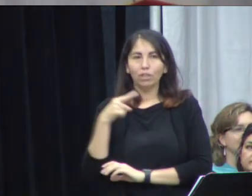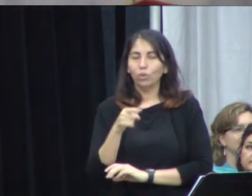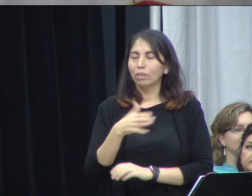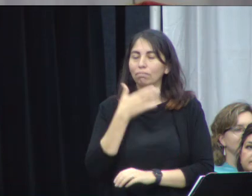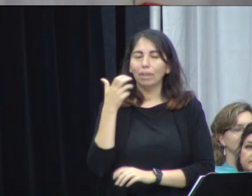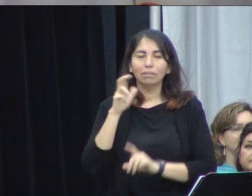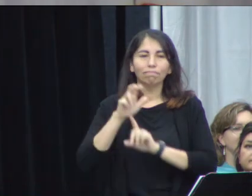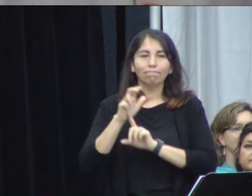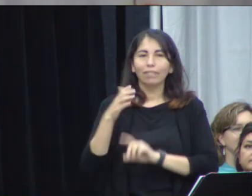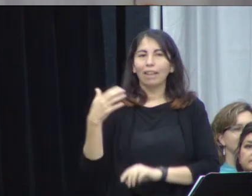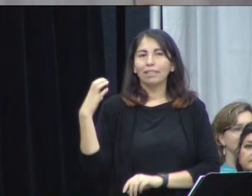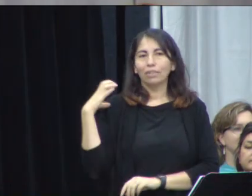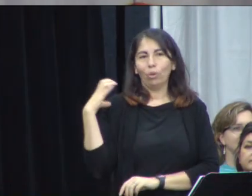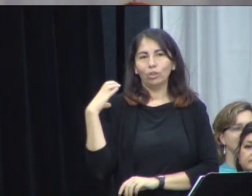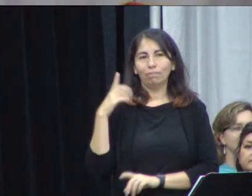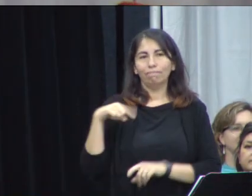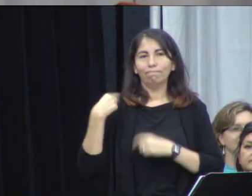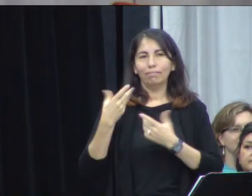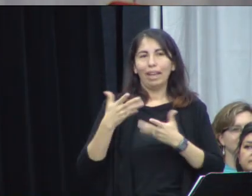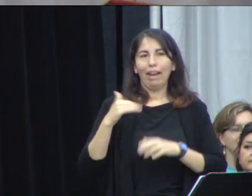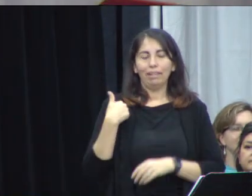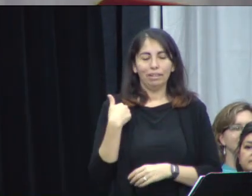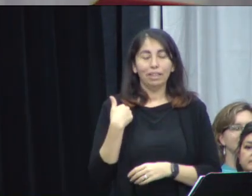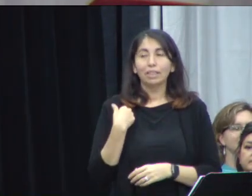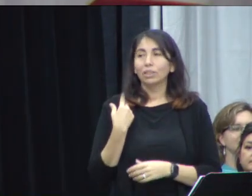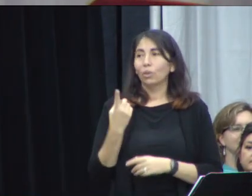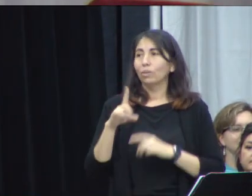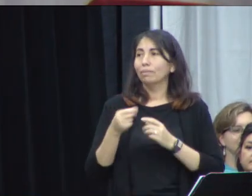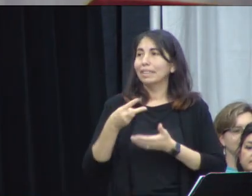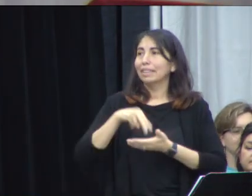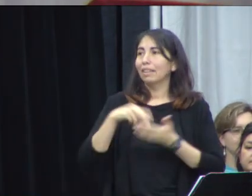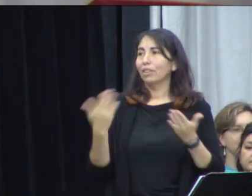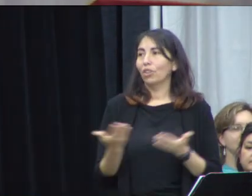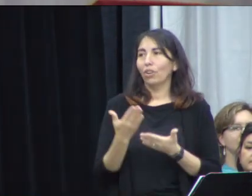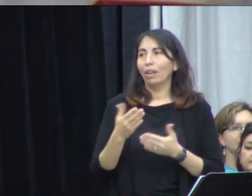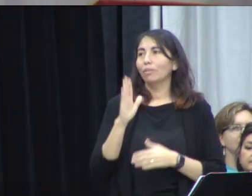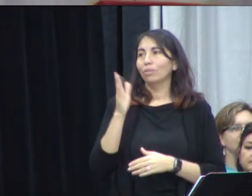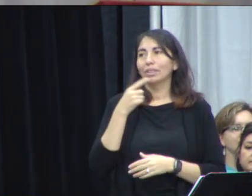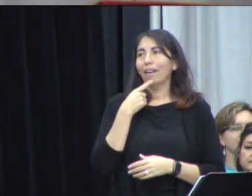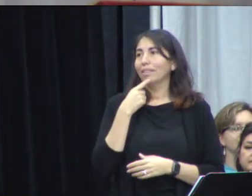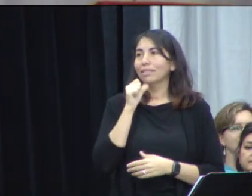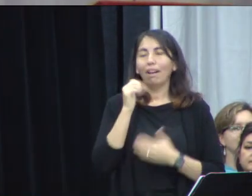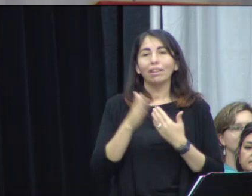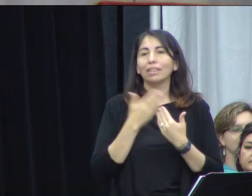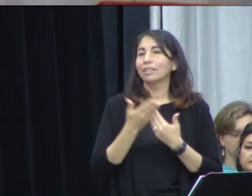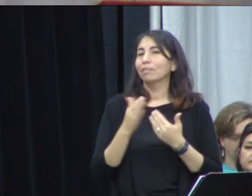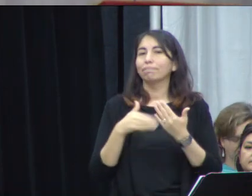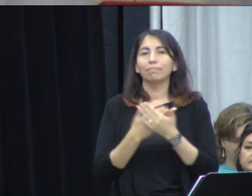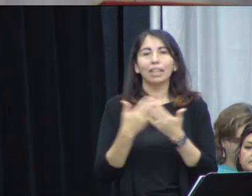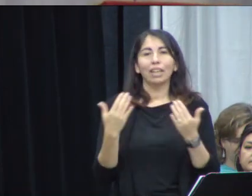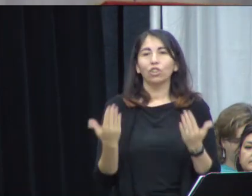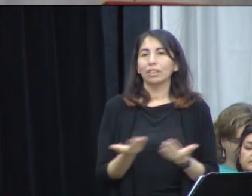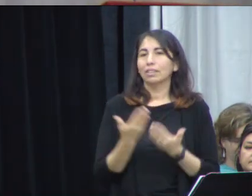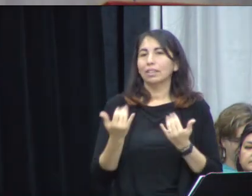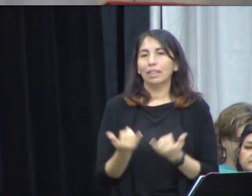As I stand here before you all, I would like to say that it was not easy making it up here today. I spent nights crying over assignments,